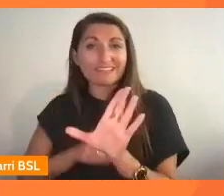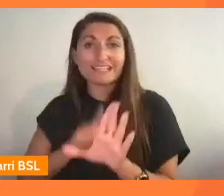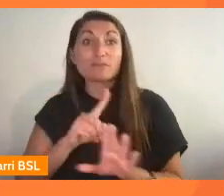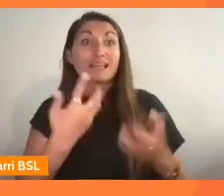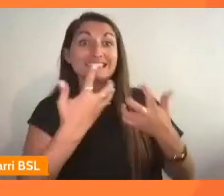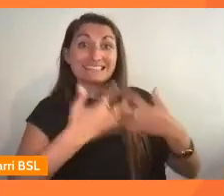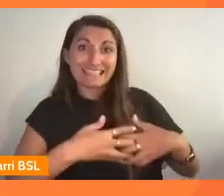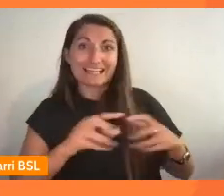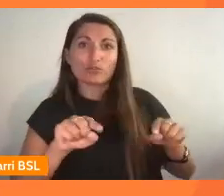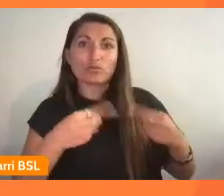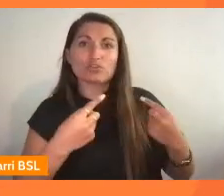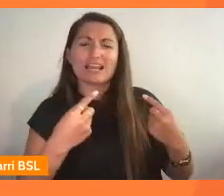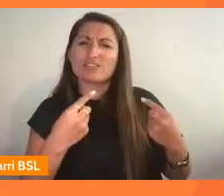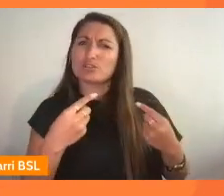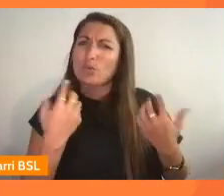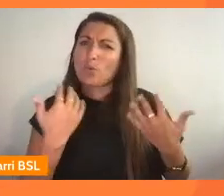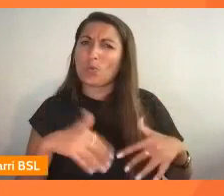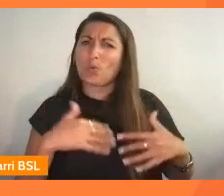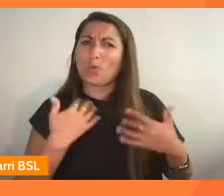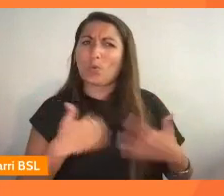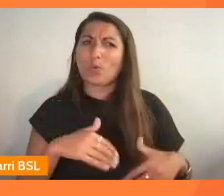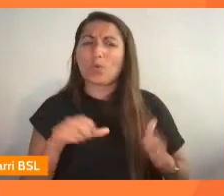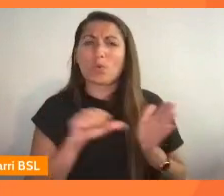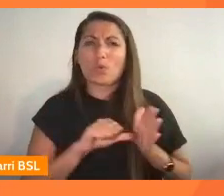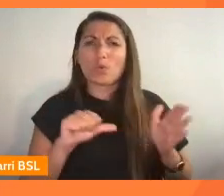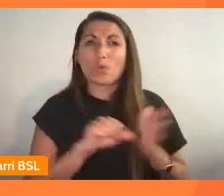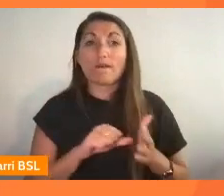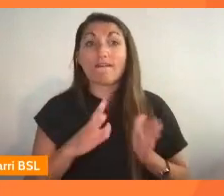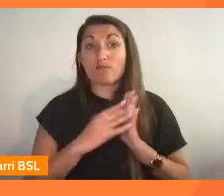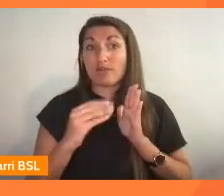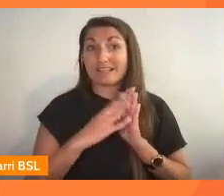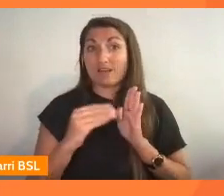So, for example, when we were mapping the virtual tram on to the real tram,